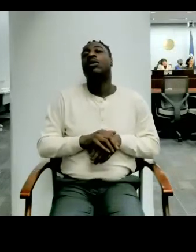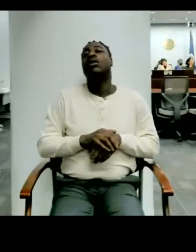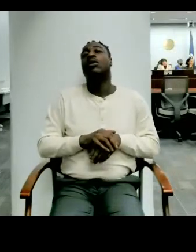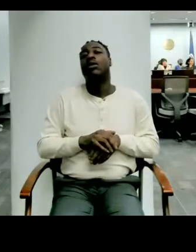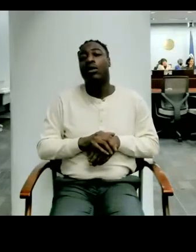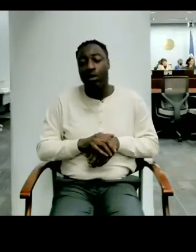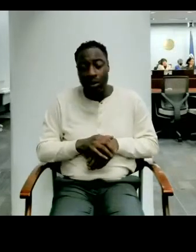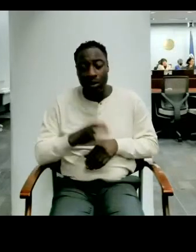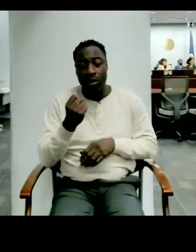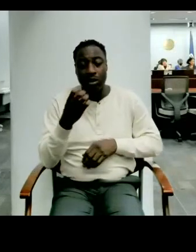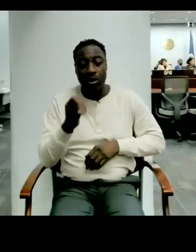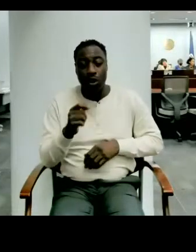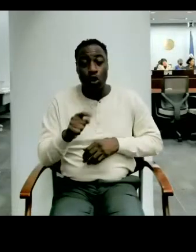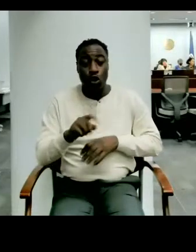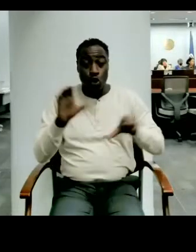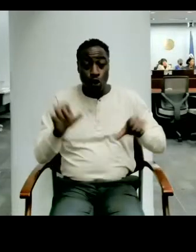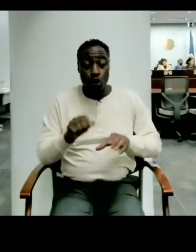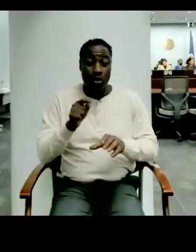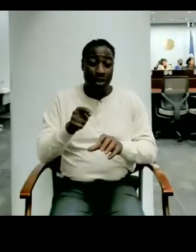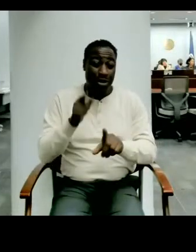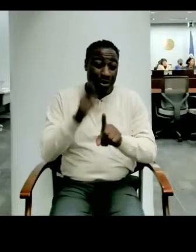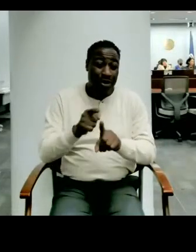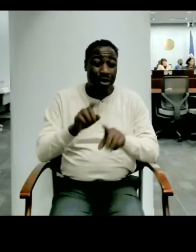And you do this particular Commission has done a great job about doing that.